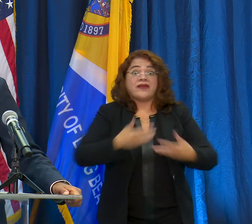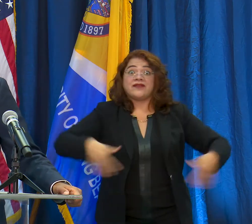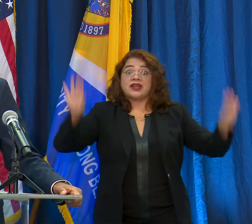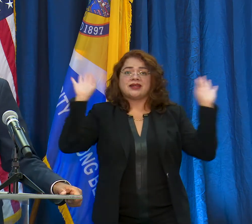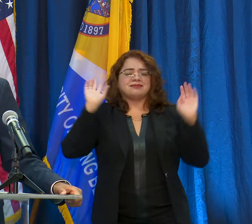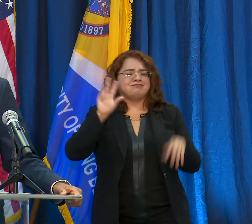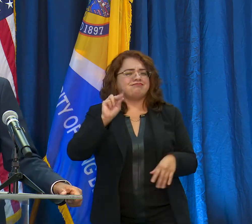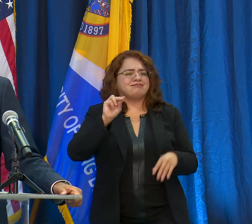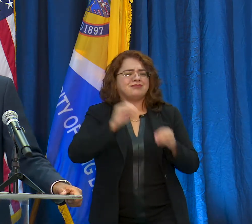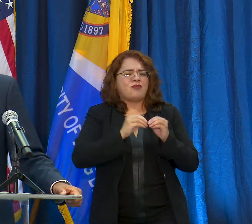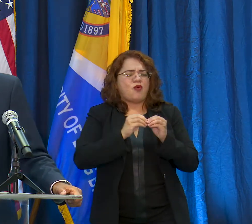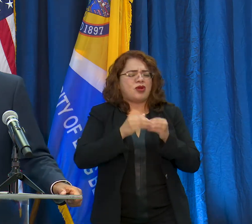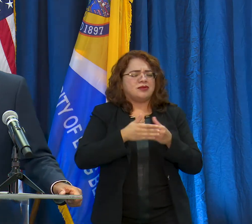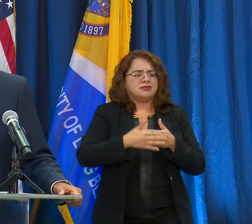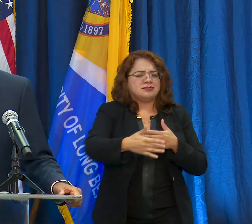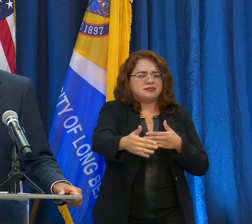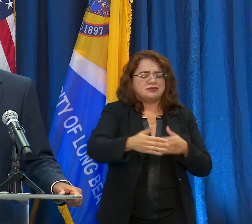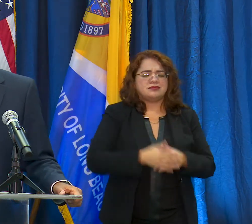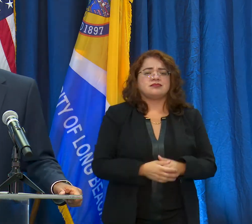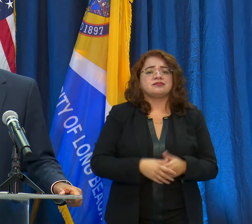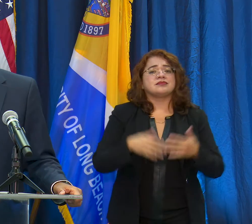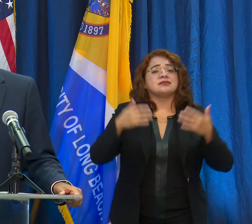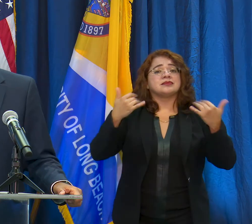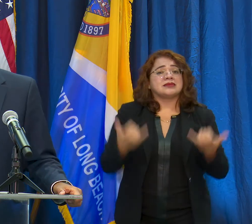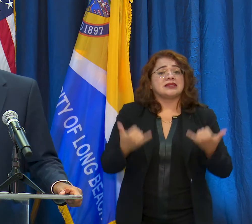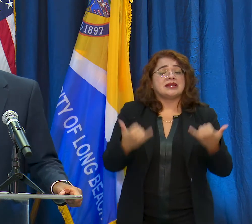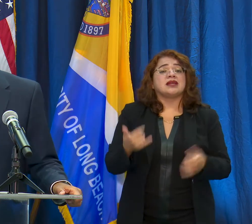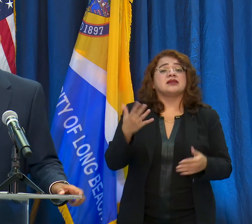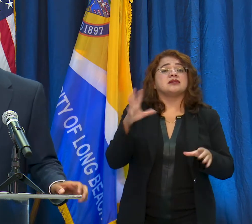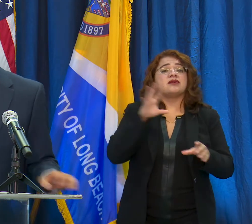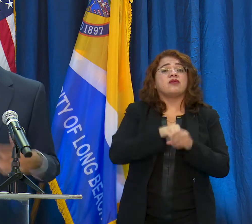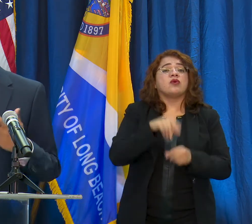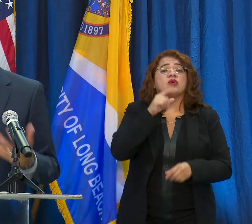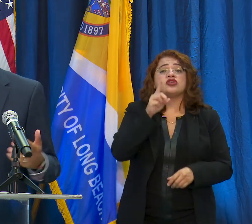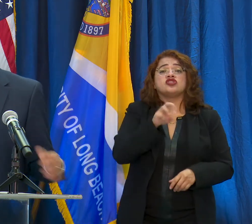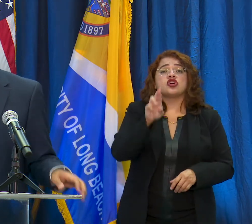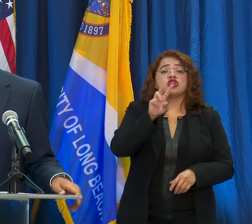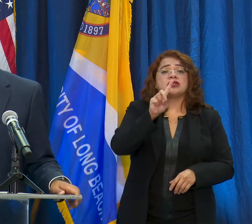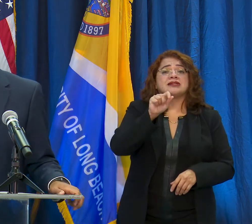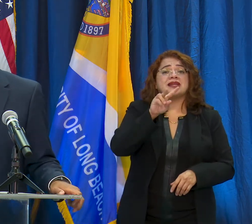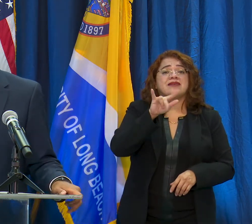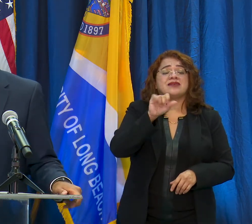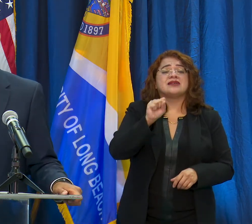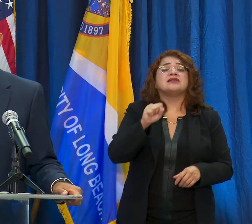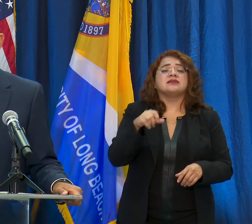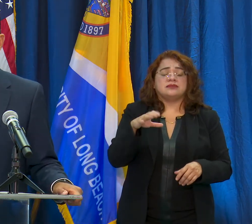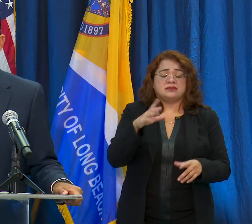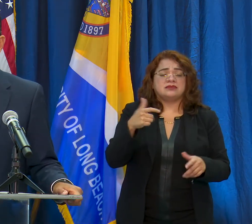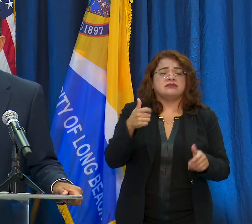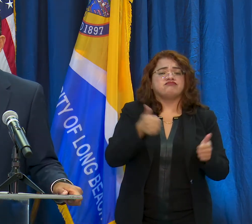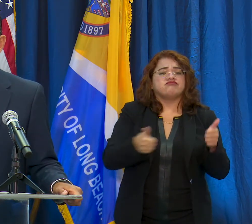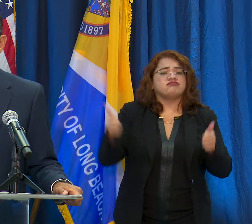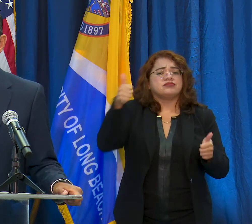Joining us at this briefing, we're also going to hear from Dr. Davis, who is our city's Chief Health Officer, who's been doing